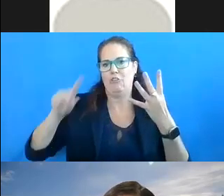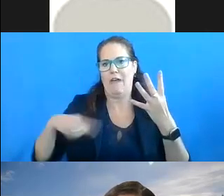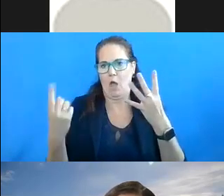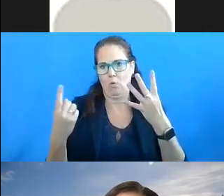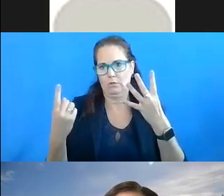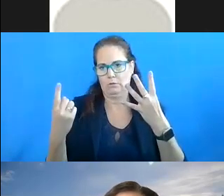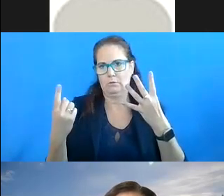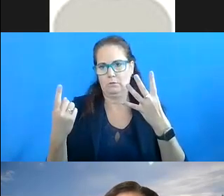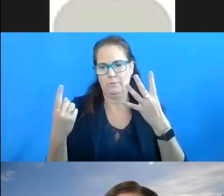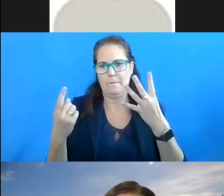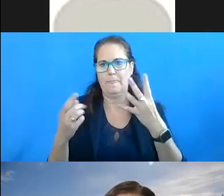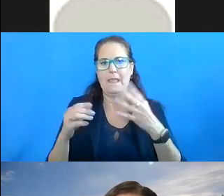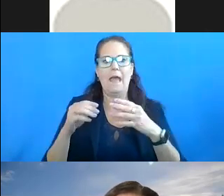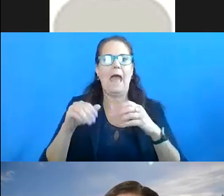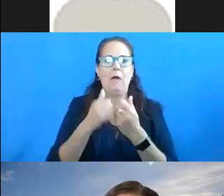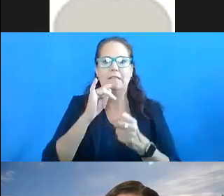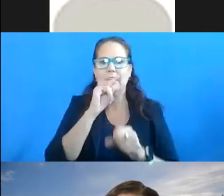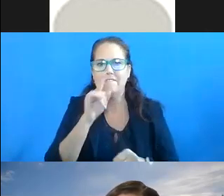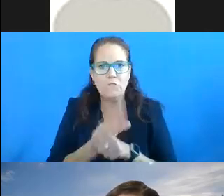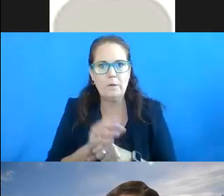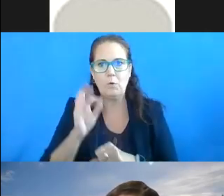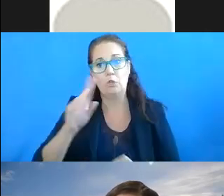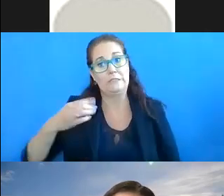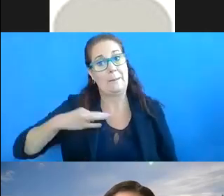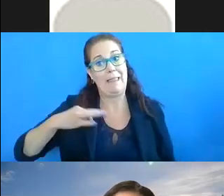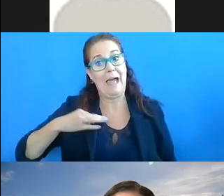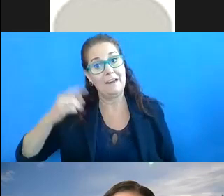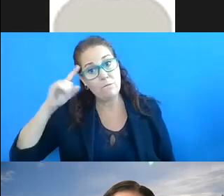Whether that funding has been confirmed or just applied for, and any other notes.